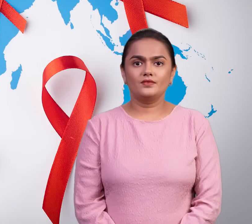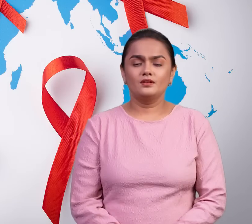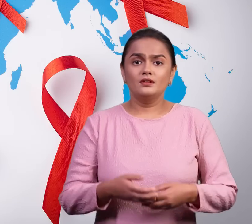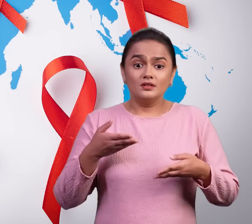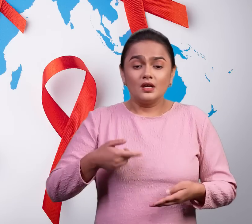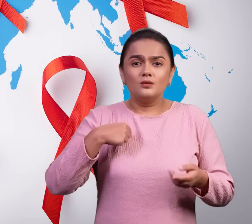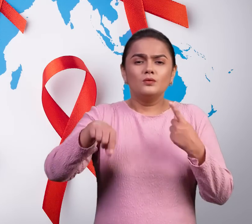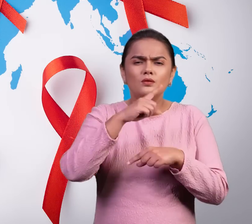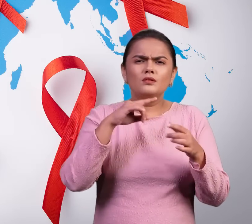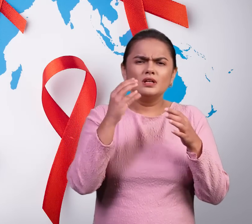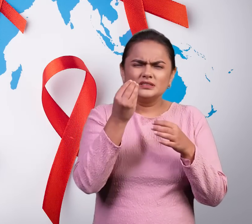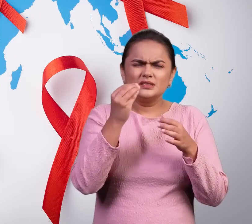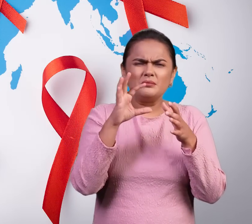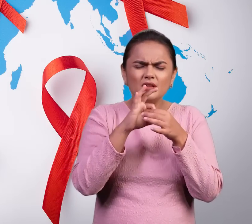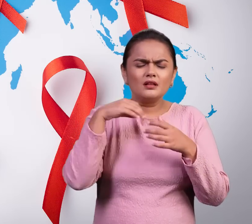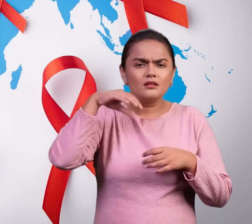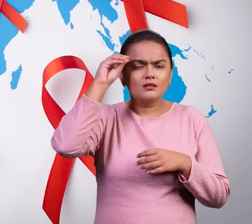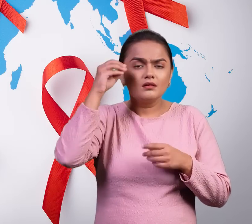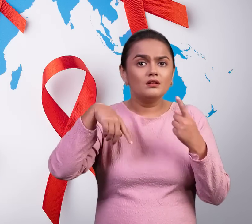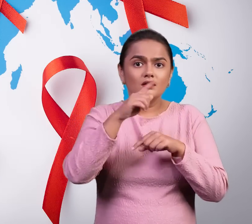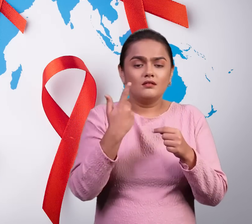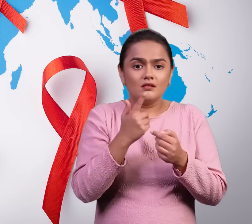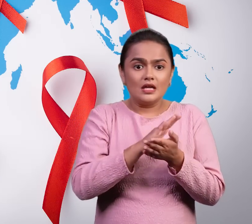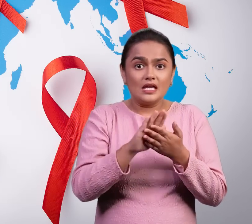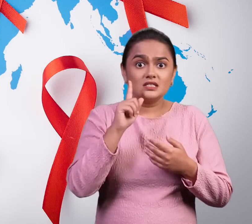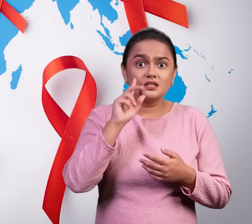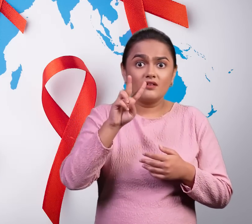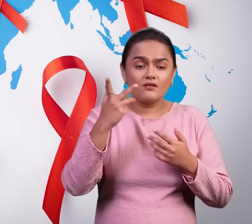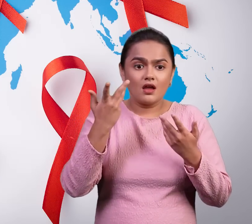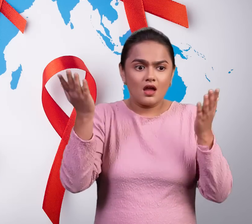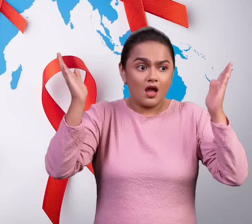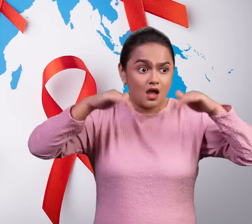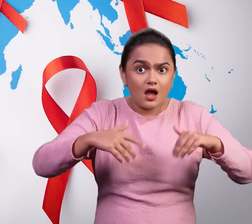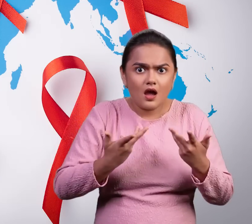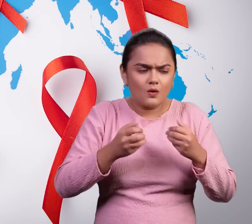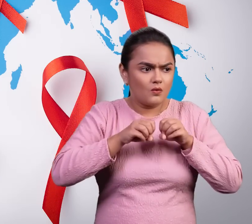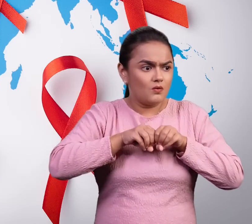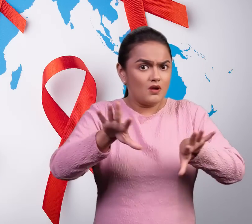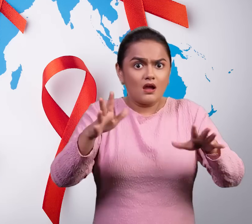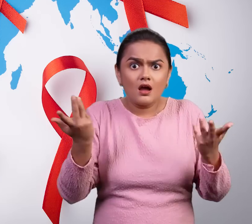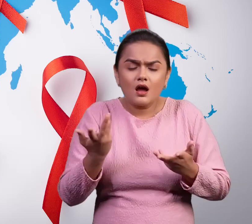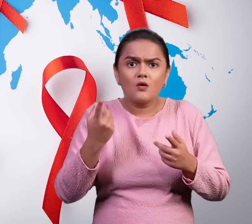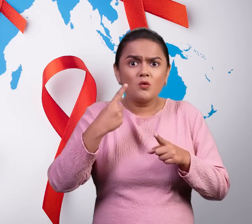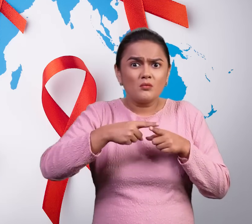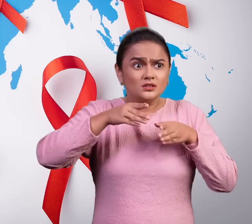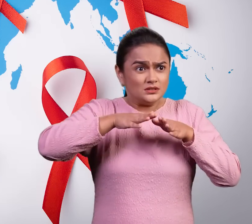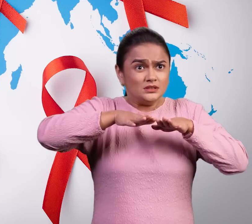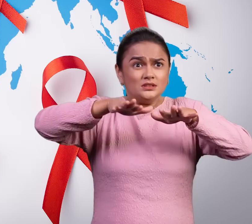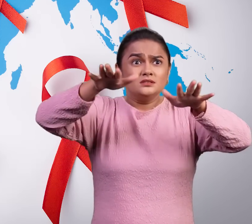Now, let's talk a little about the origin of HIV, how it spread and how far it has spread.